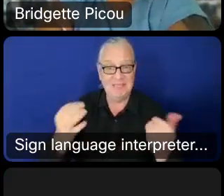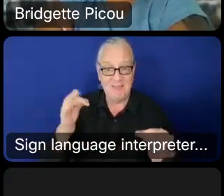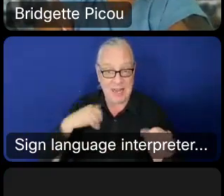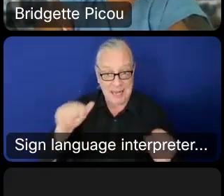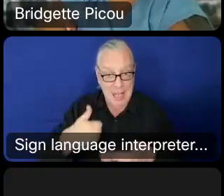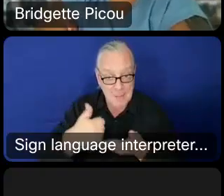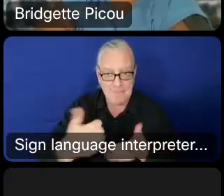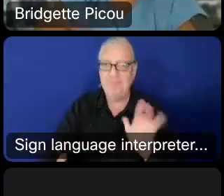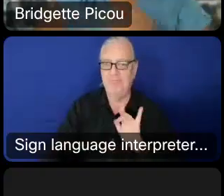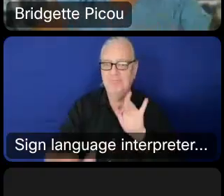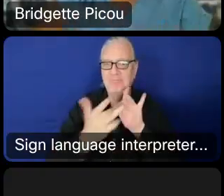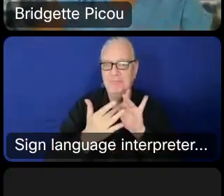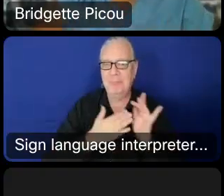I can do for you.